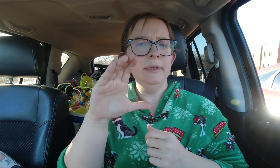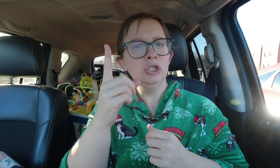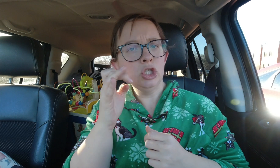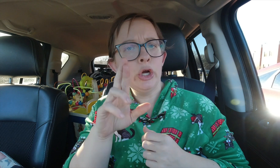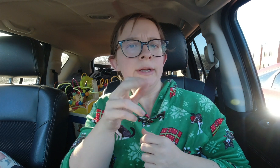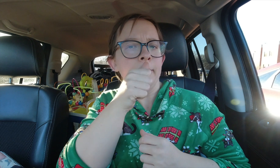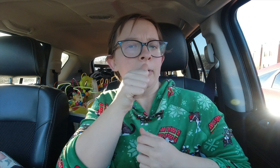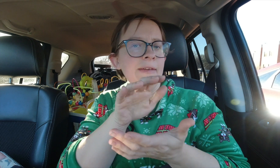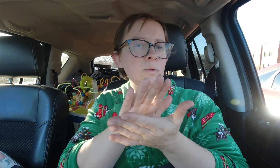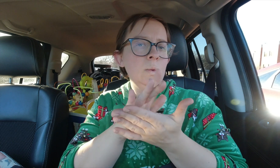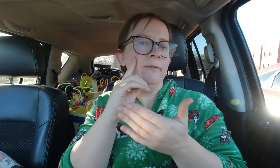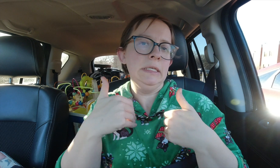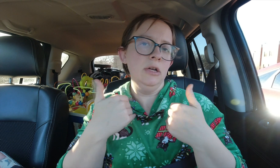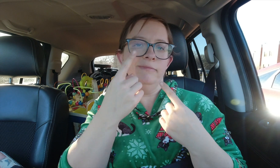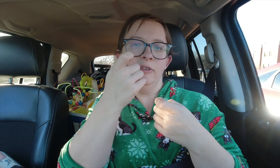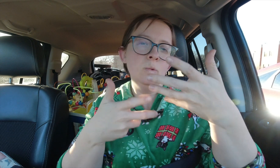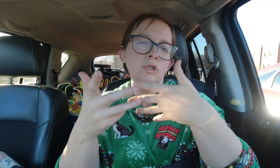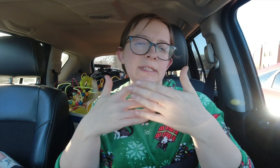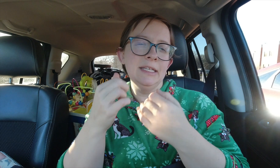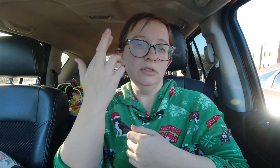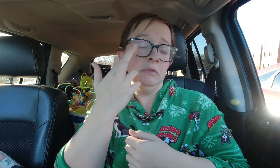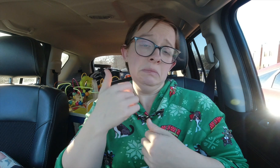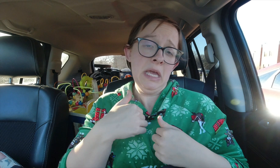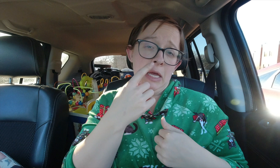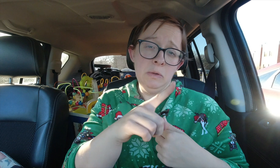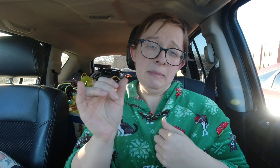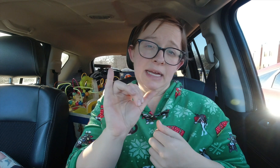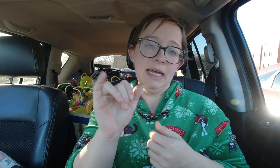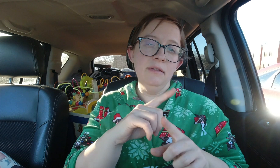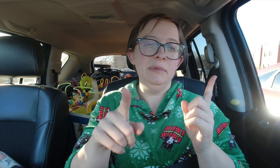We don't mind maybe doing a charter school when he's younger, just for socialization reasons.